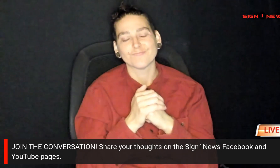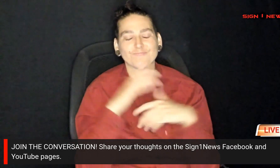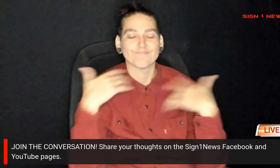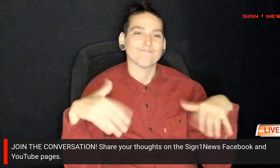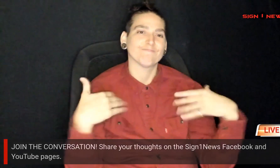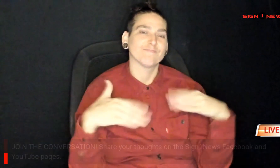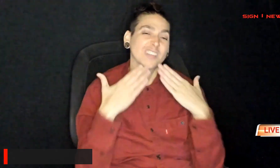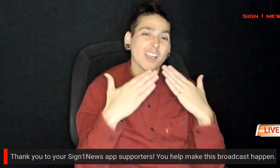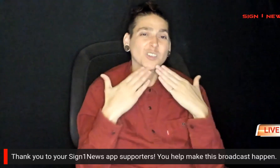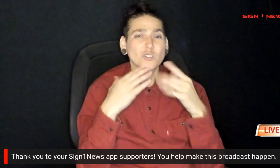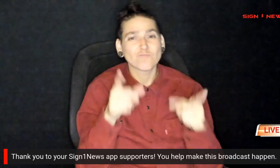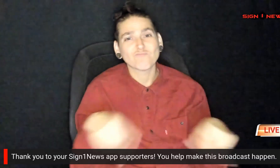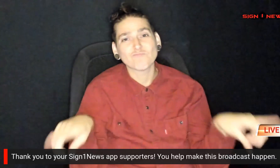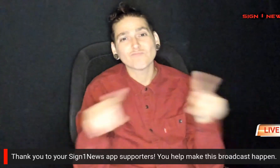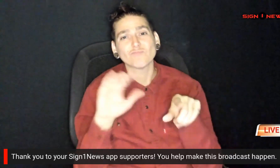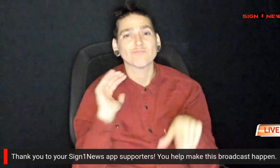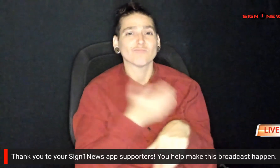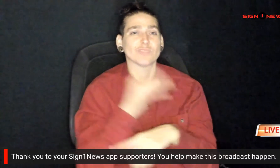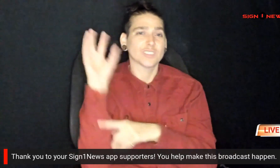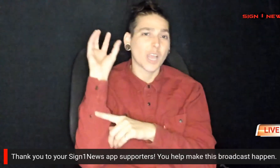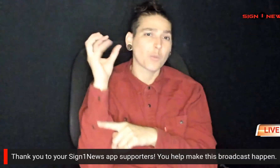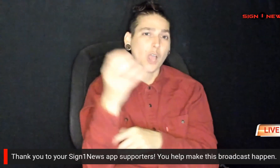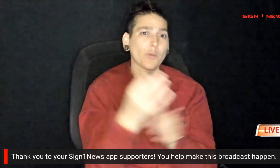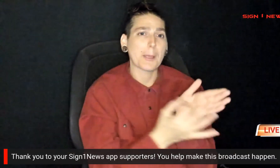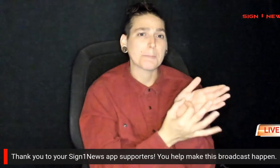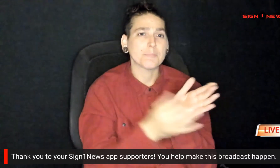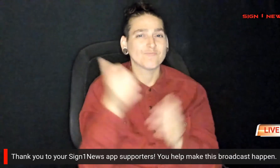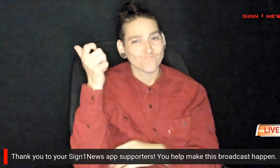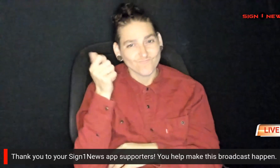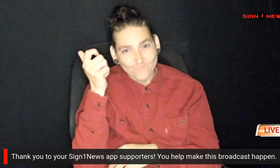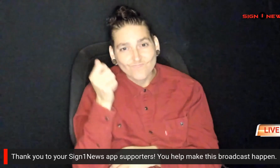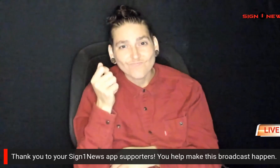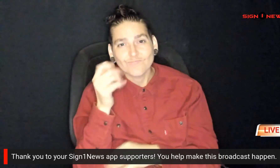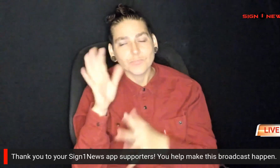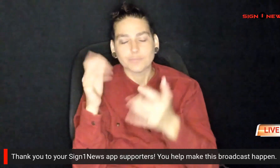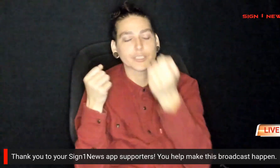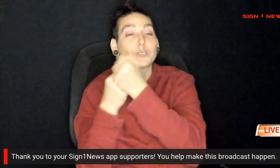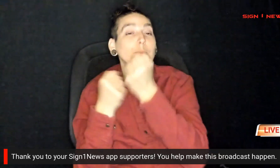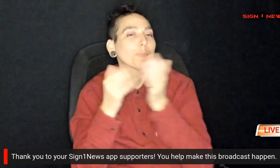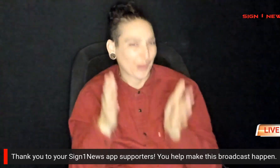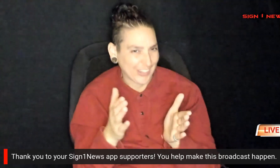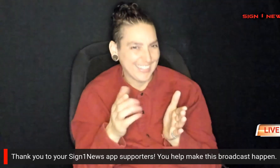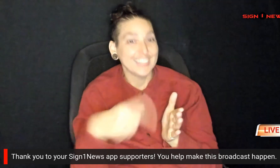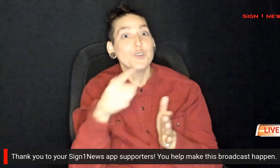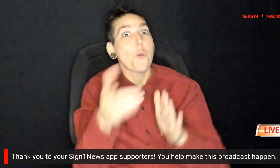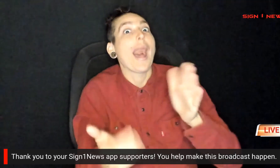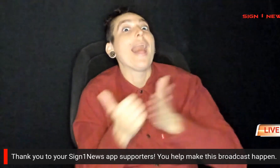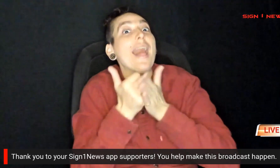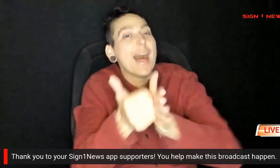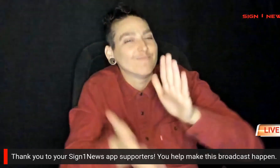a big thank you to our Sign1News app supporters you help make this broadcast happen